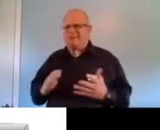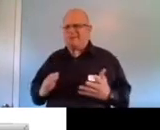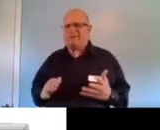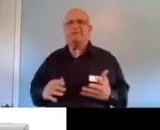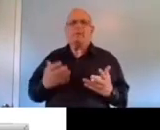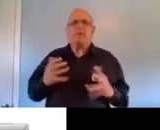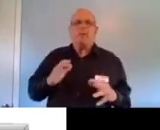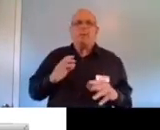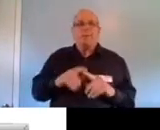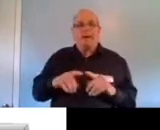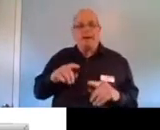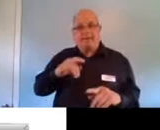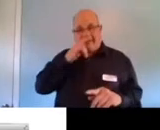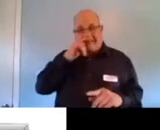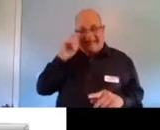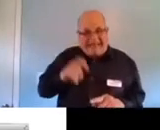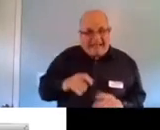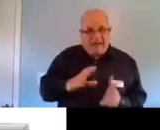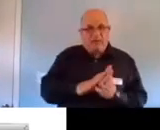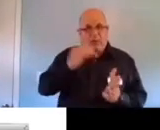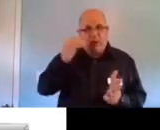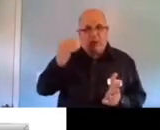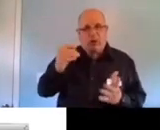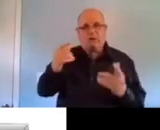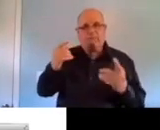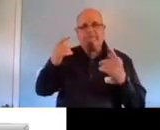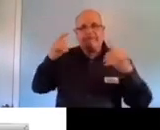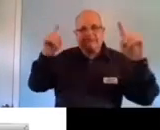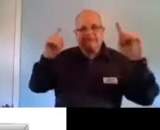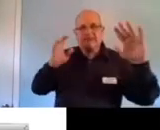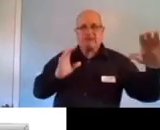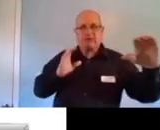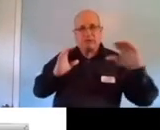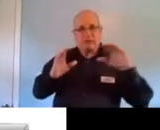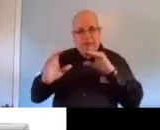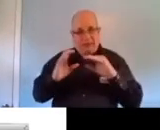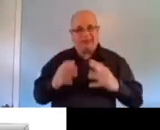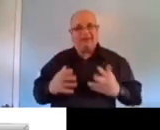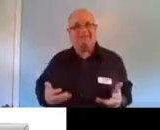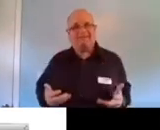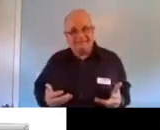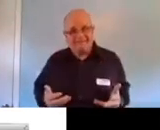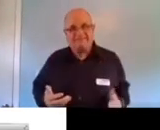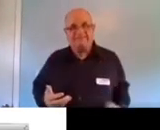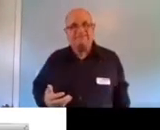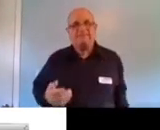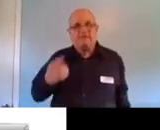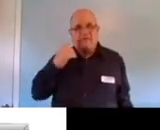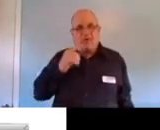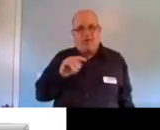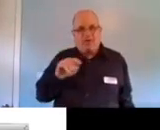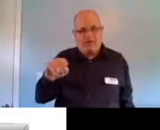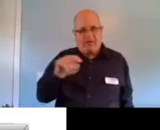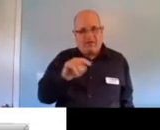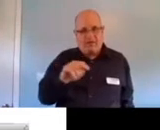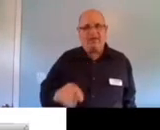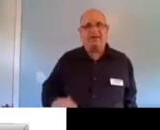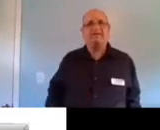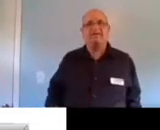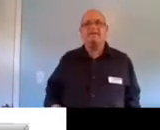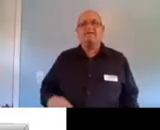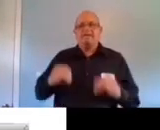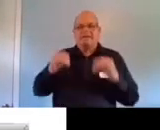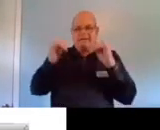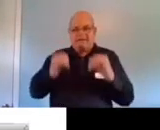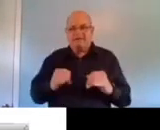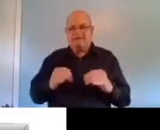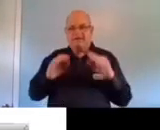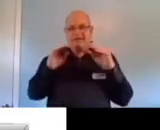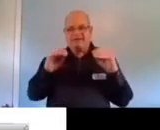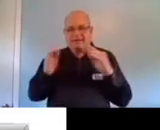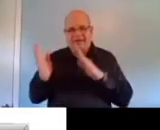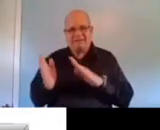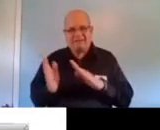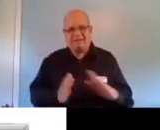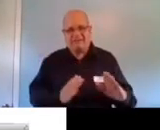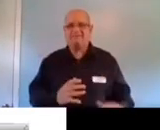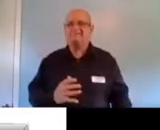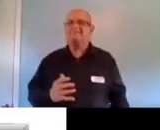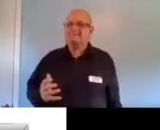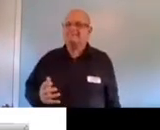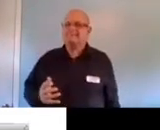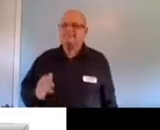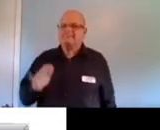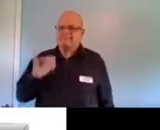learn and be successful and to have individualized education plan, then we encourage the schools